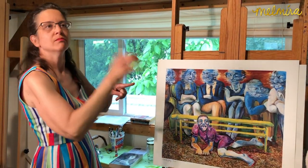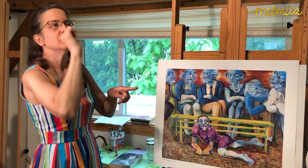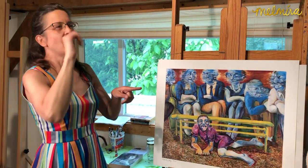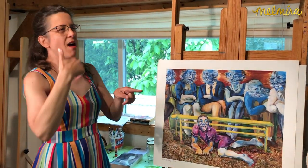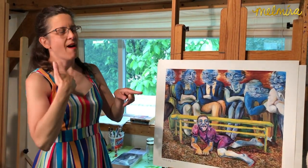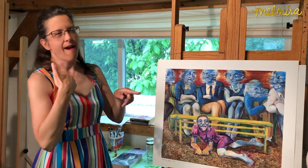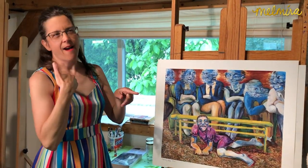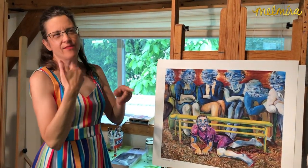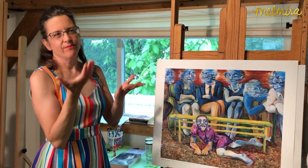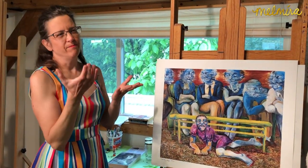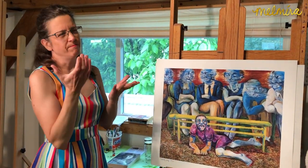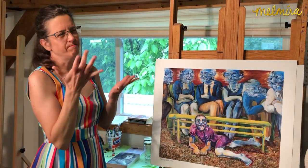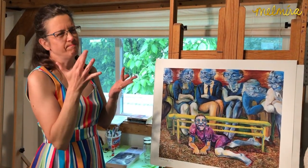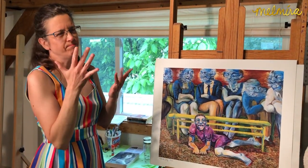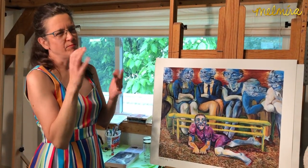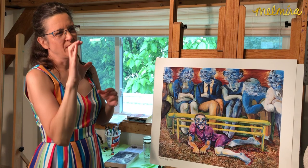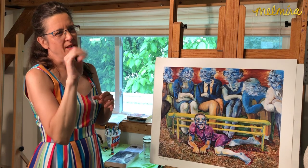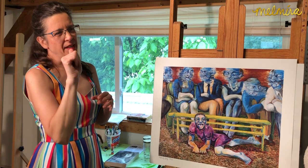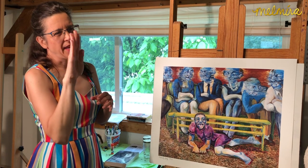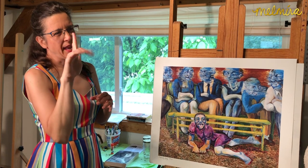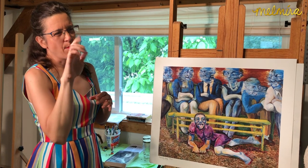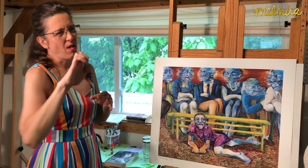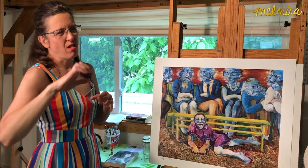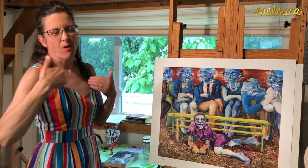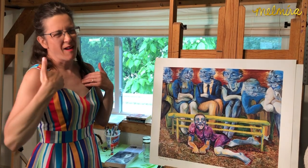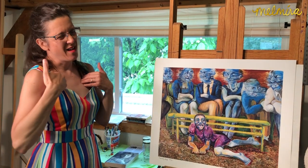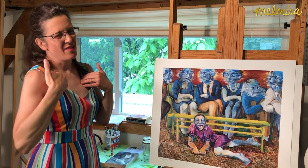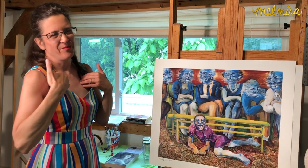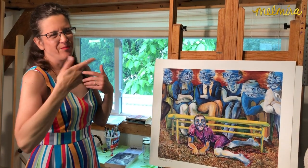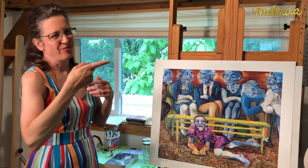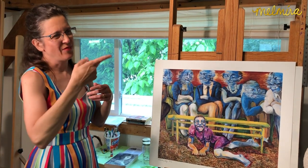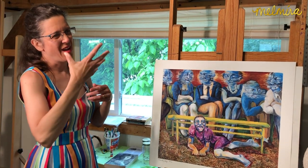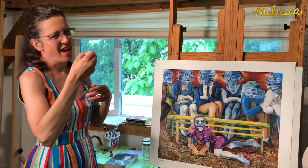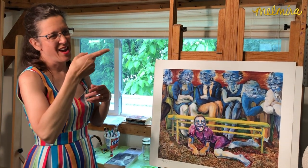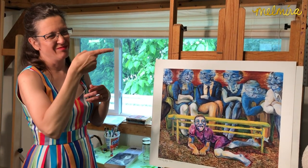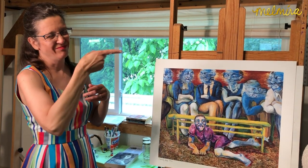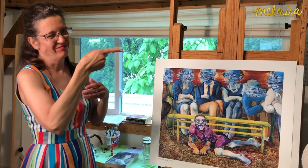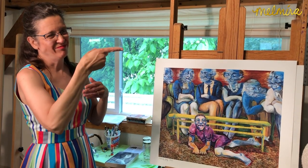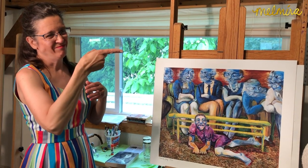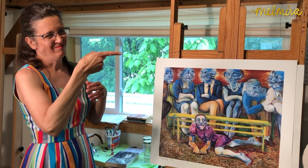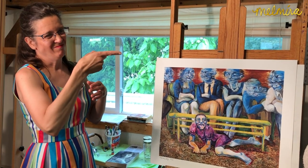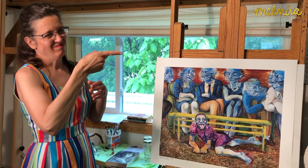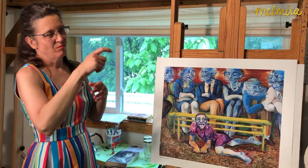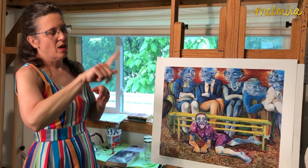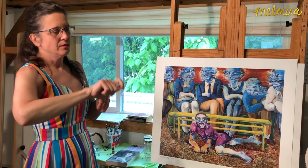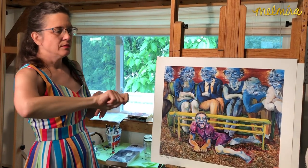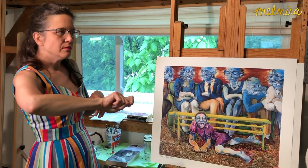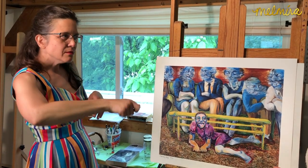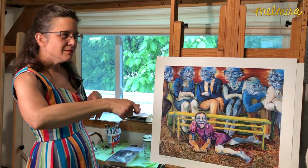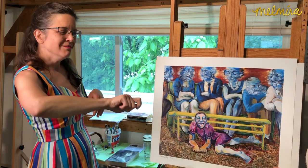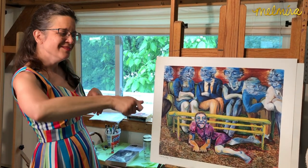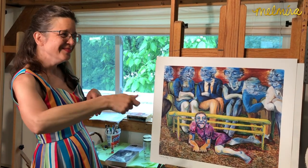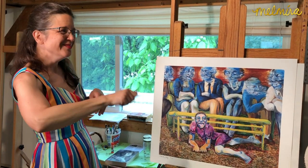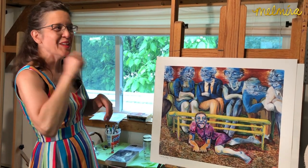It didn't have cable and I had to use the channel knob